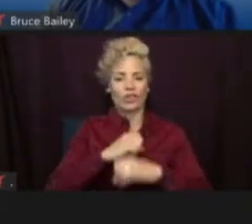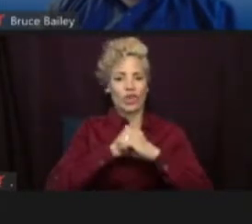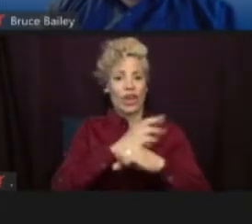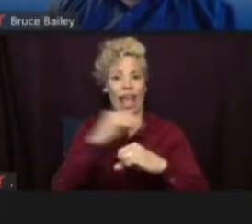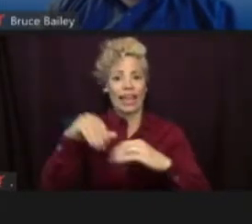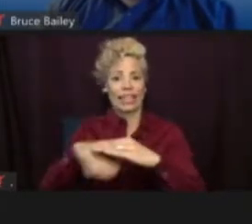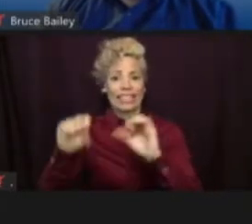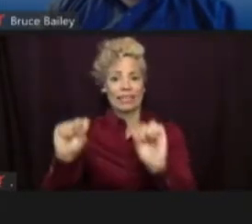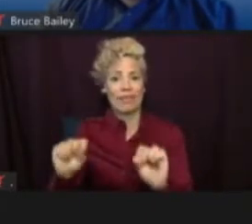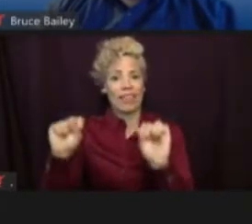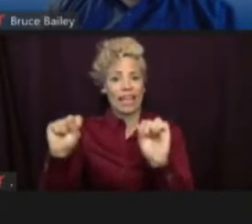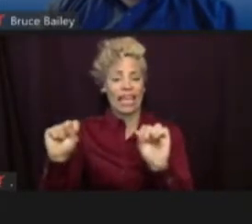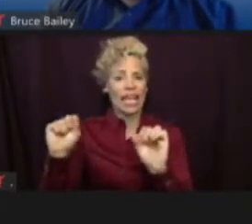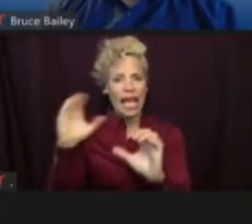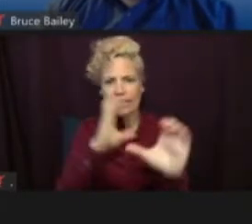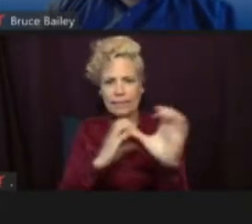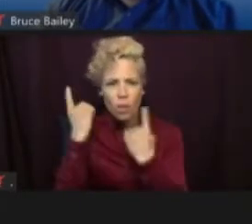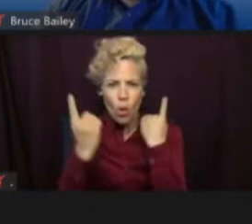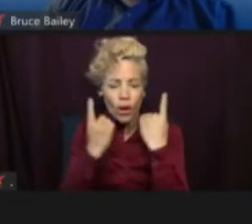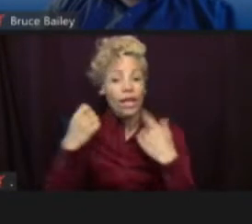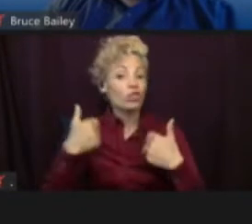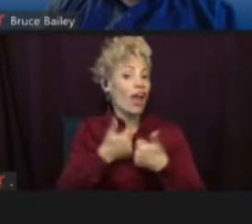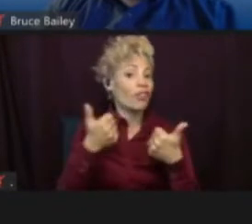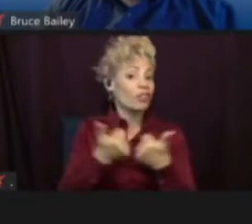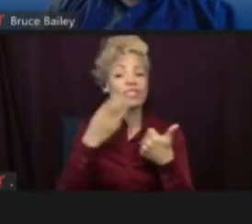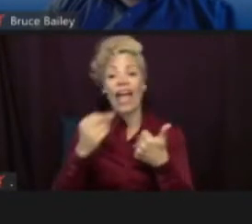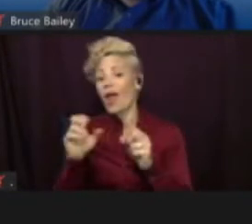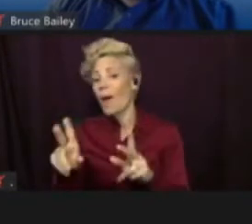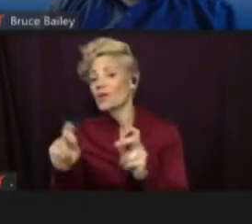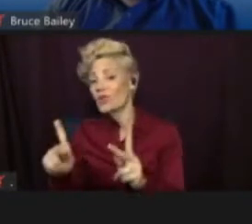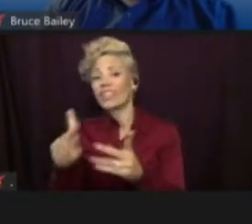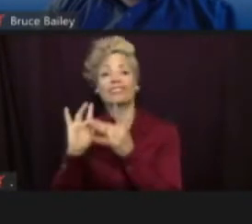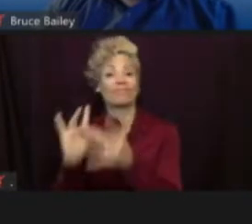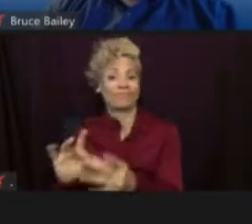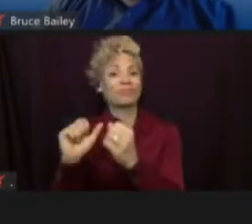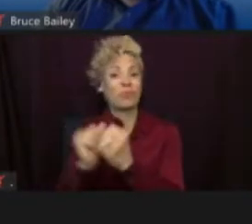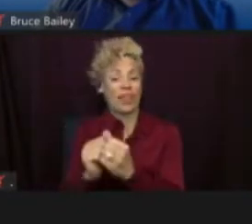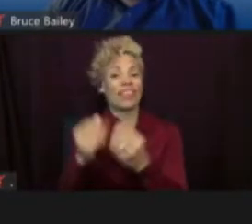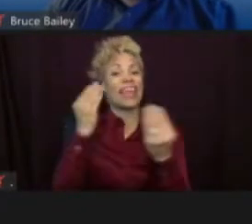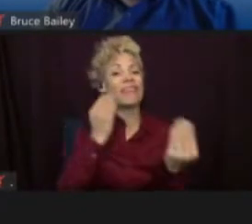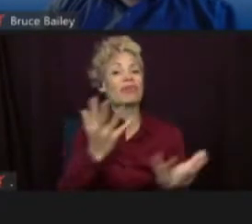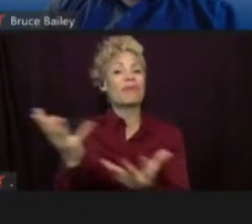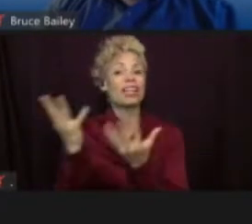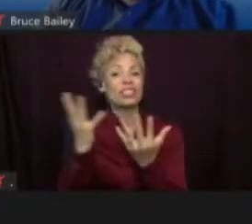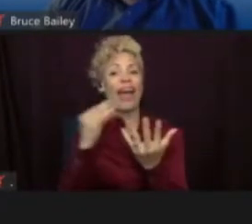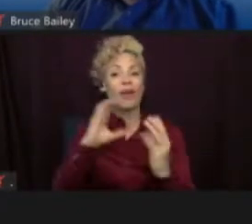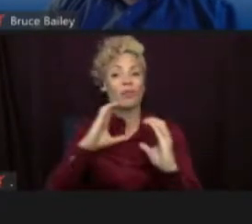Exploring the Challenges and Opportunities Associated with Information and Communication Technology